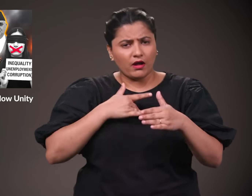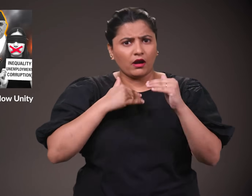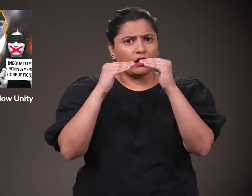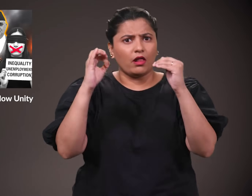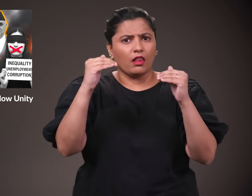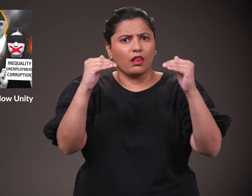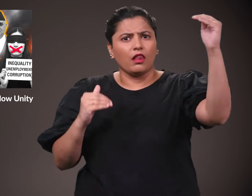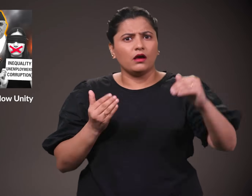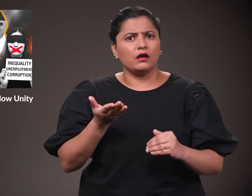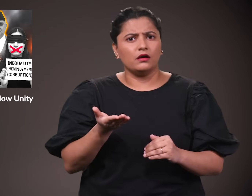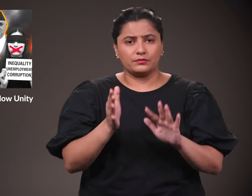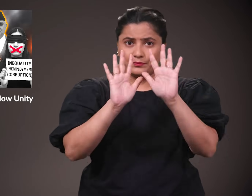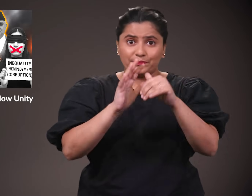This disparity is growing.